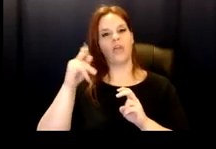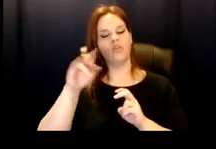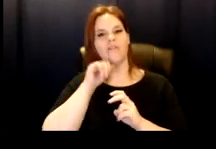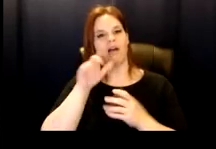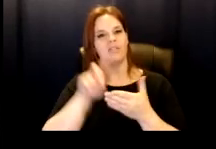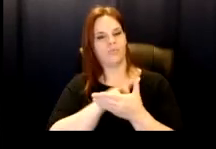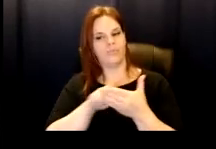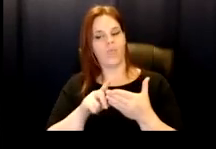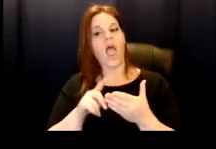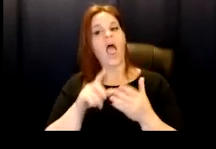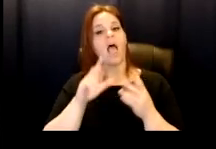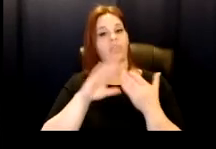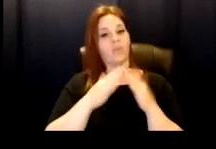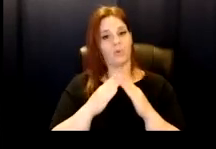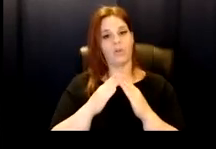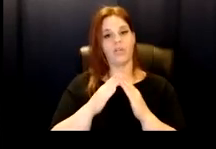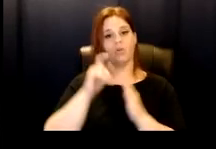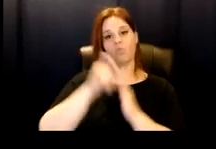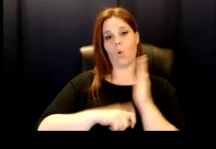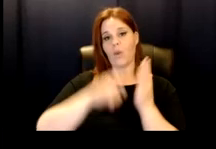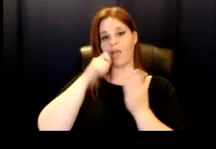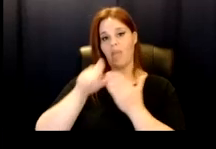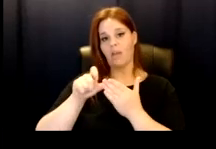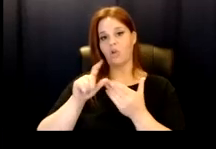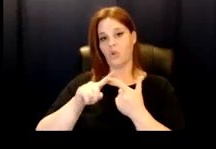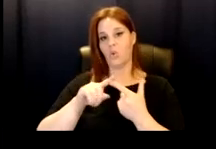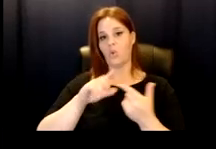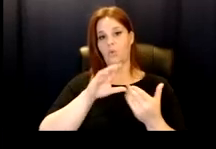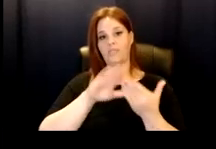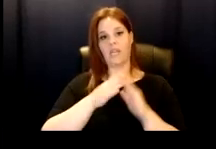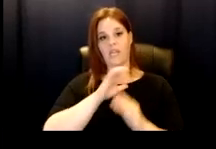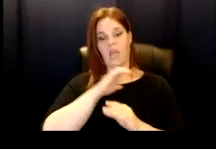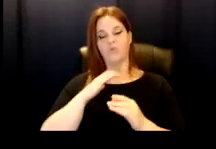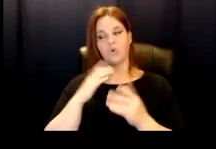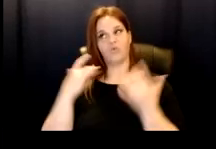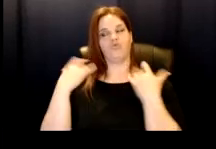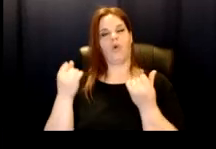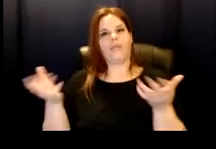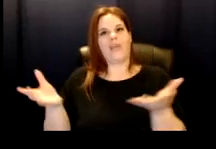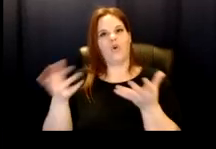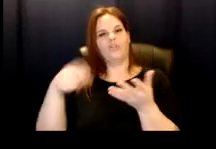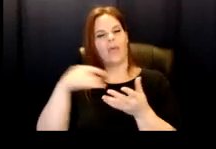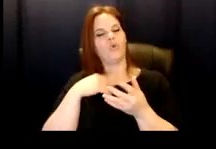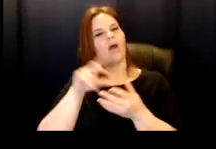city council to strongly encourage them to have a disability related audit component.